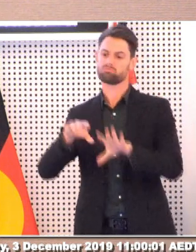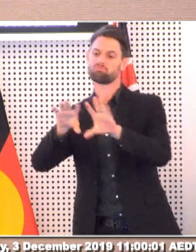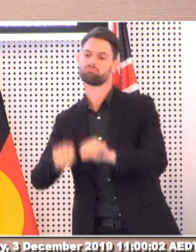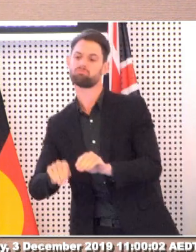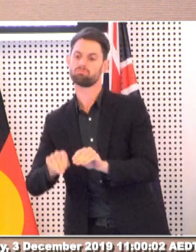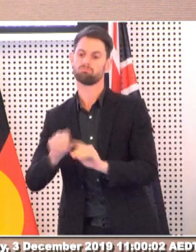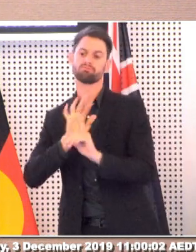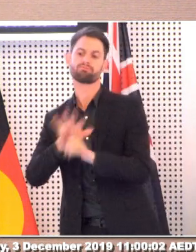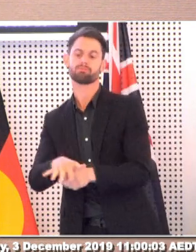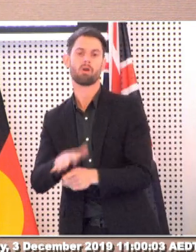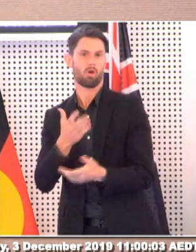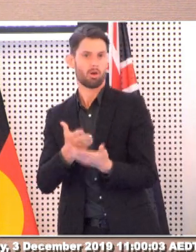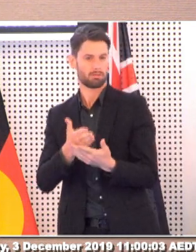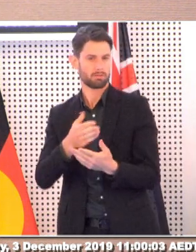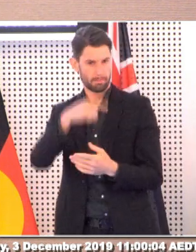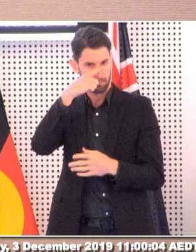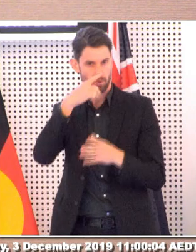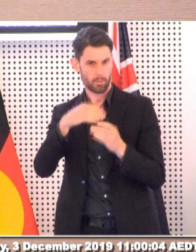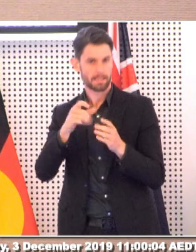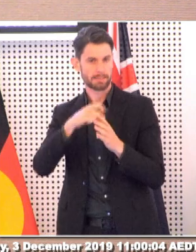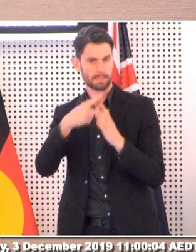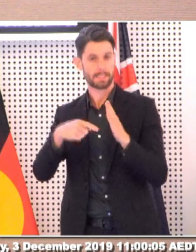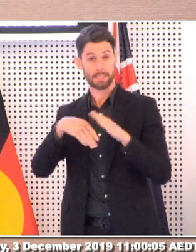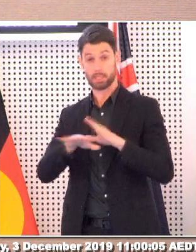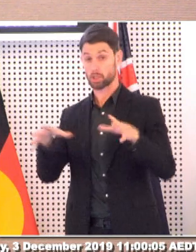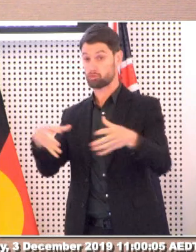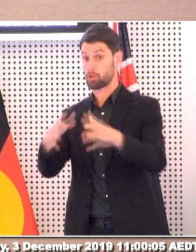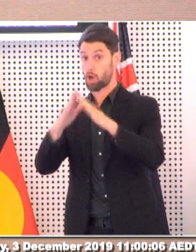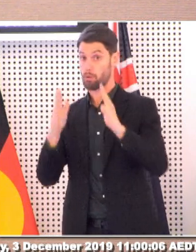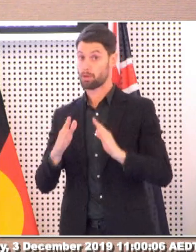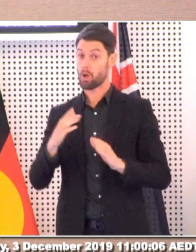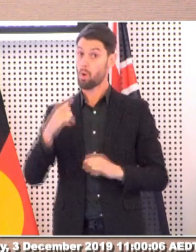Because often they are based on assumptions about what are seen as